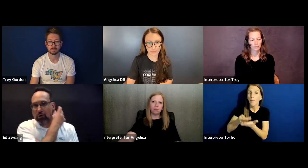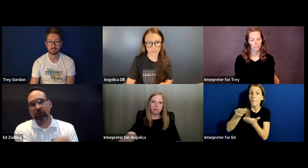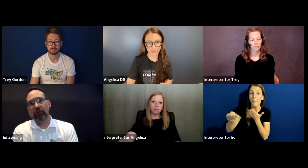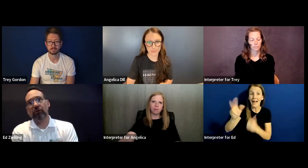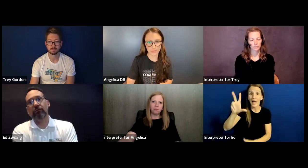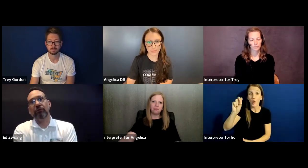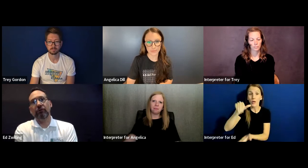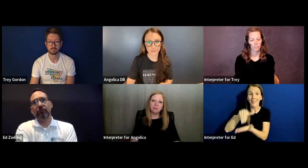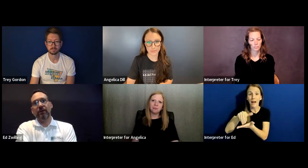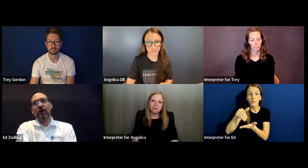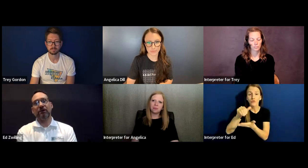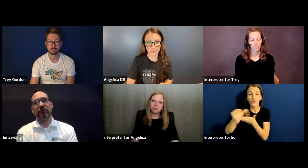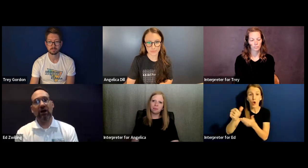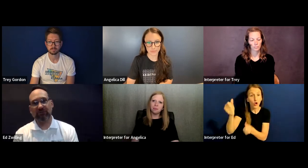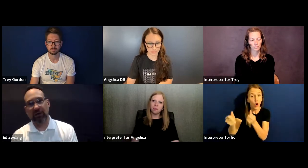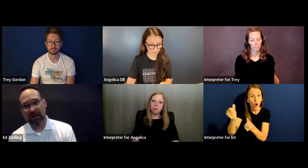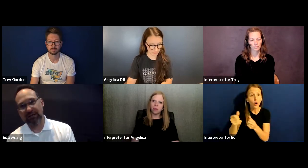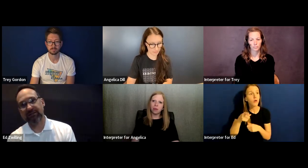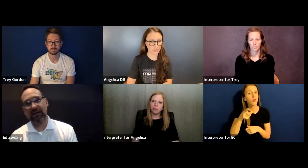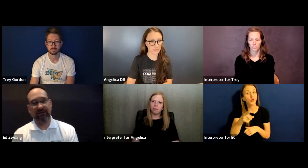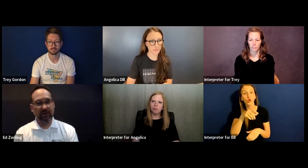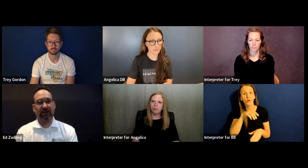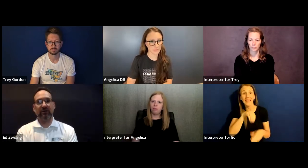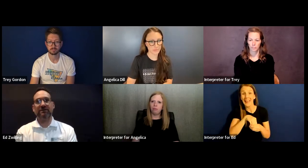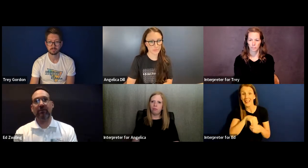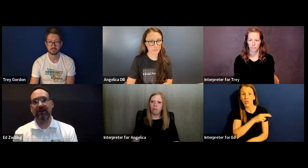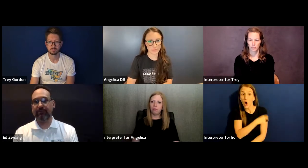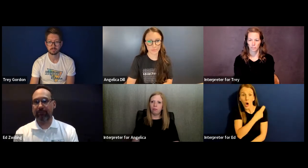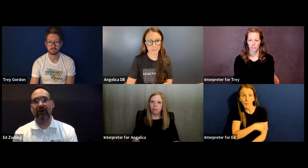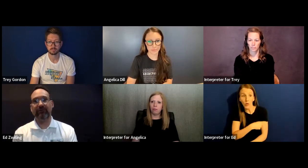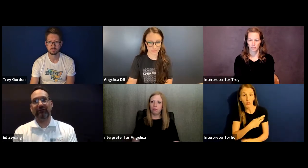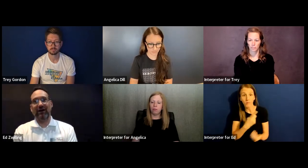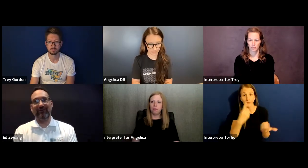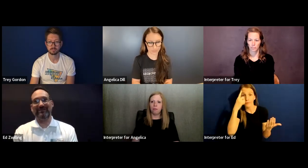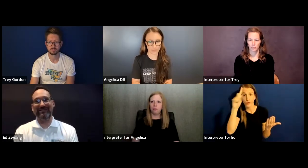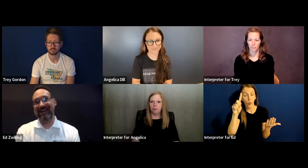or you're you're in the house you're hospitalized and god knows how many thousands of dollars a day